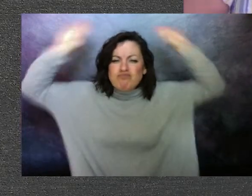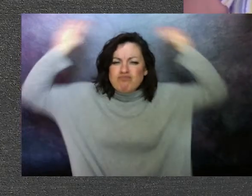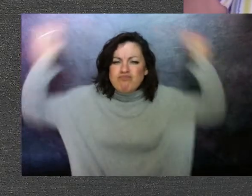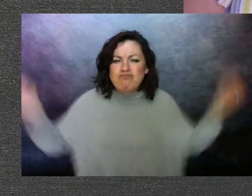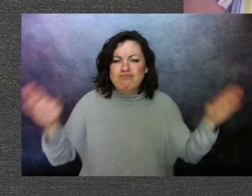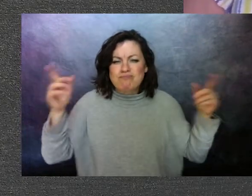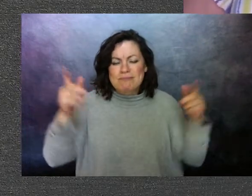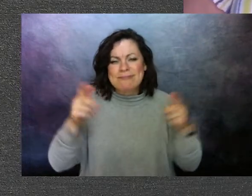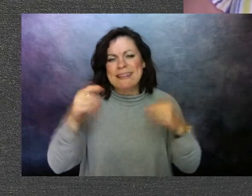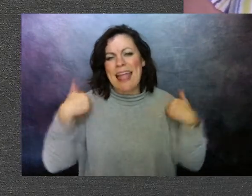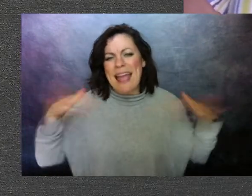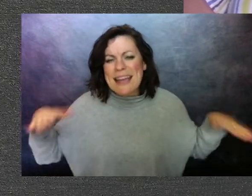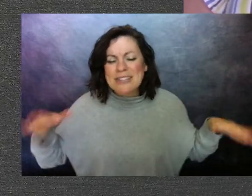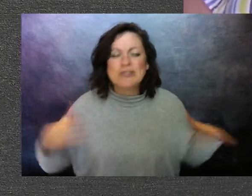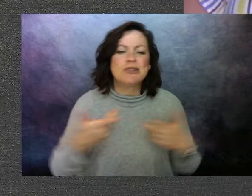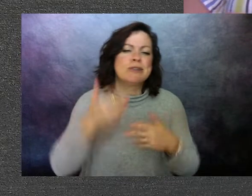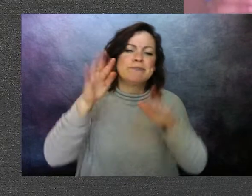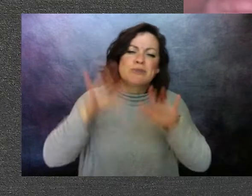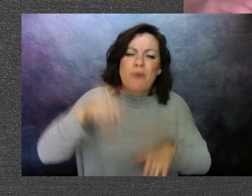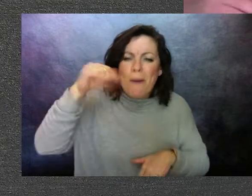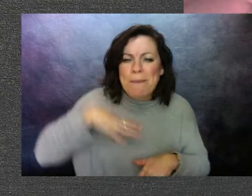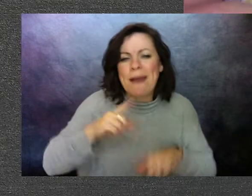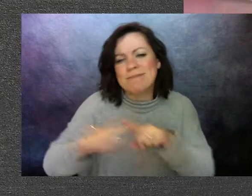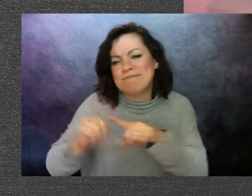So, inside of this bag, I have some pictures